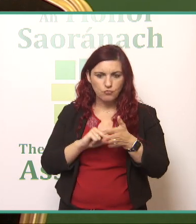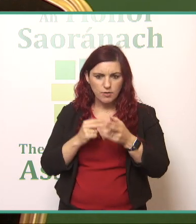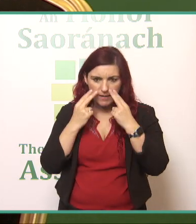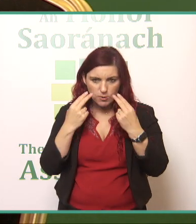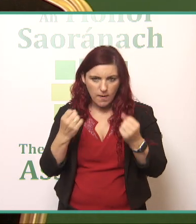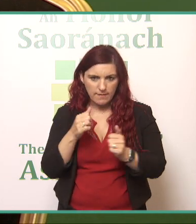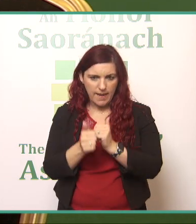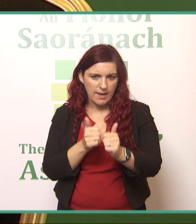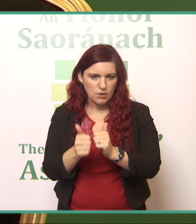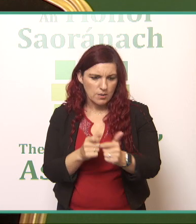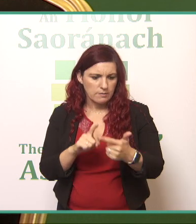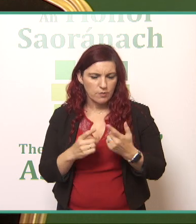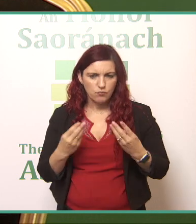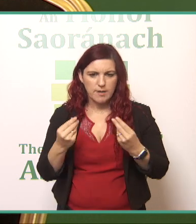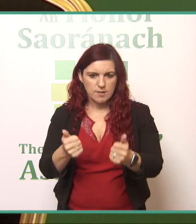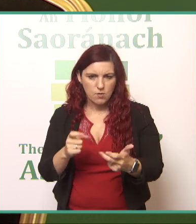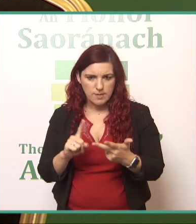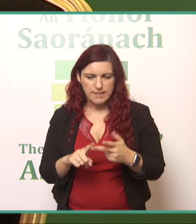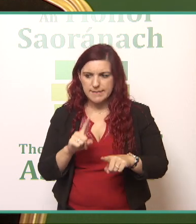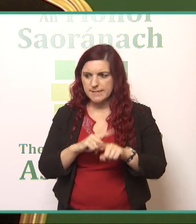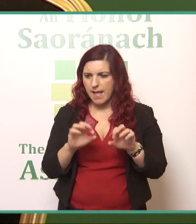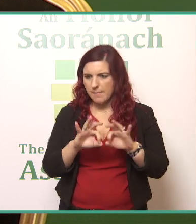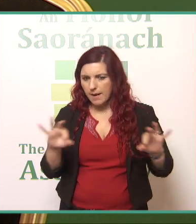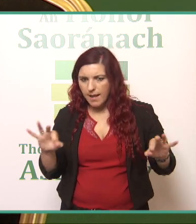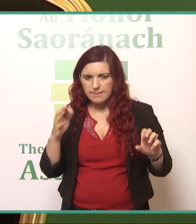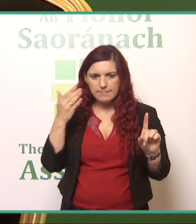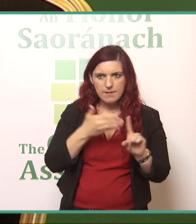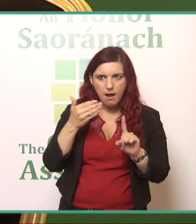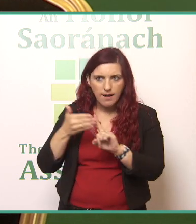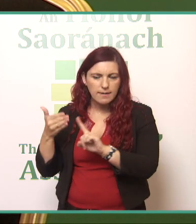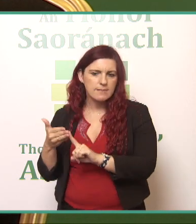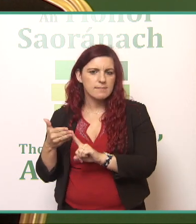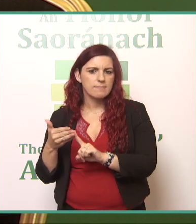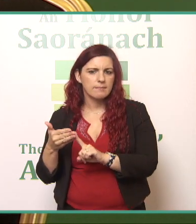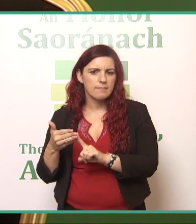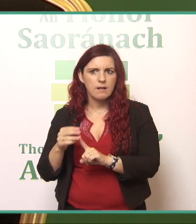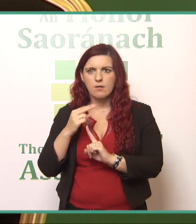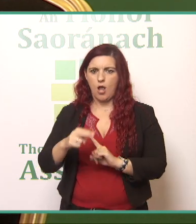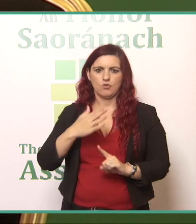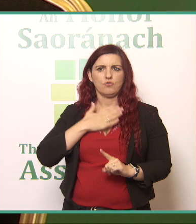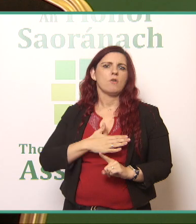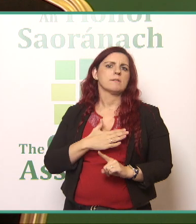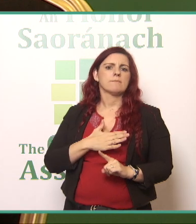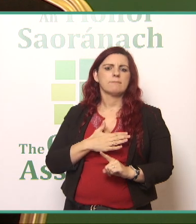actions and resources and timelines and targets and you know you know not just a sort of a bland